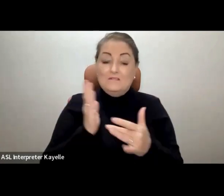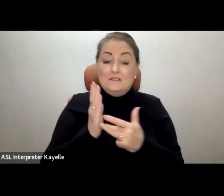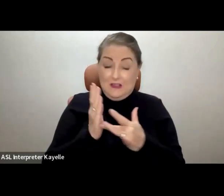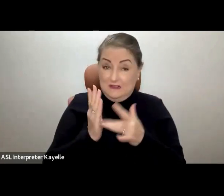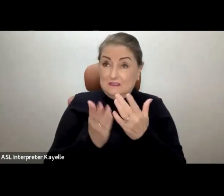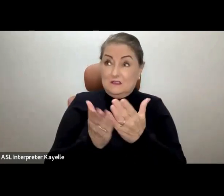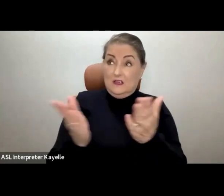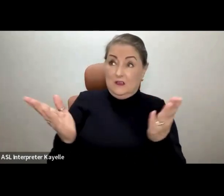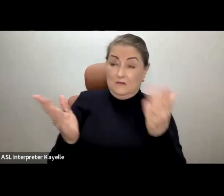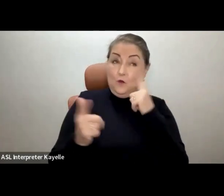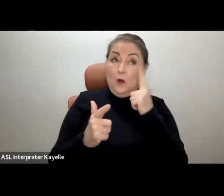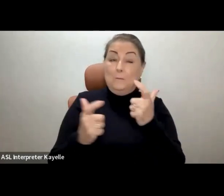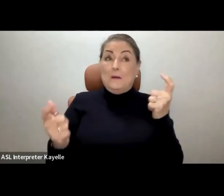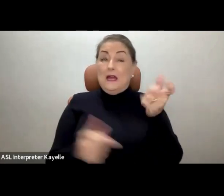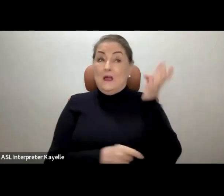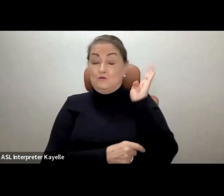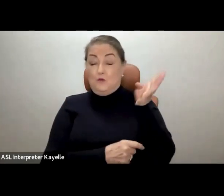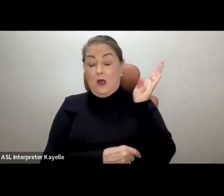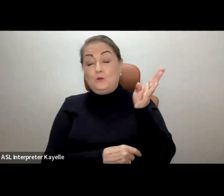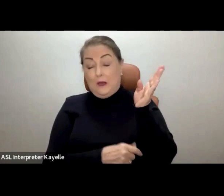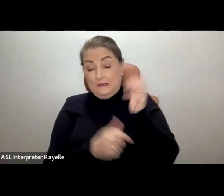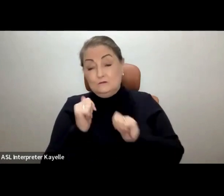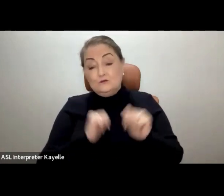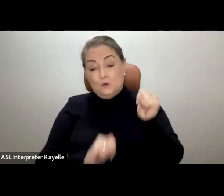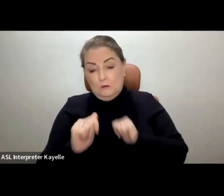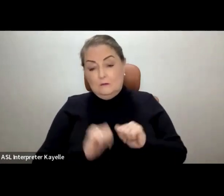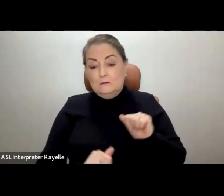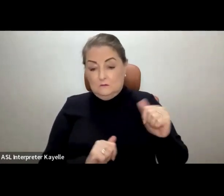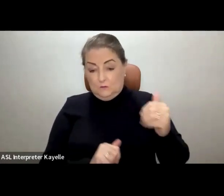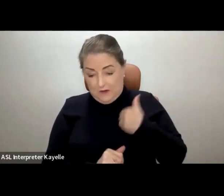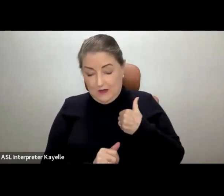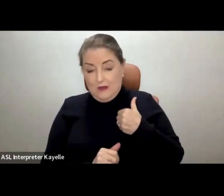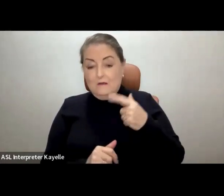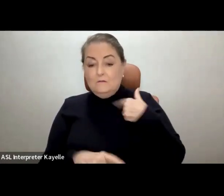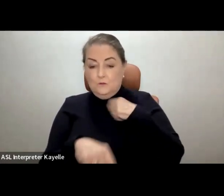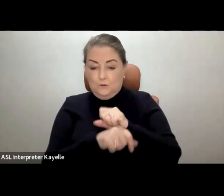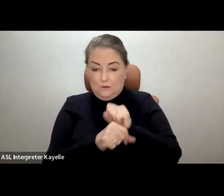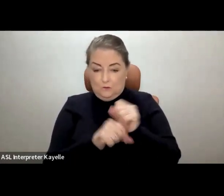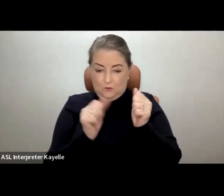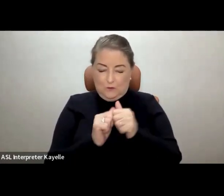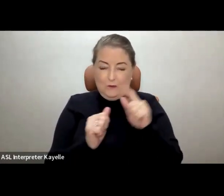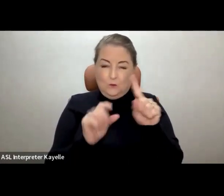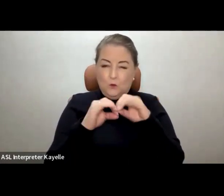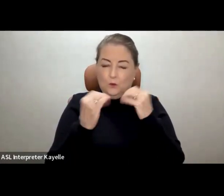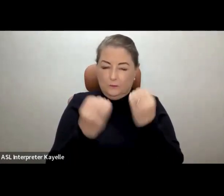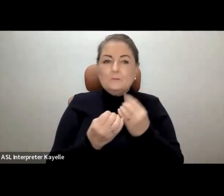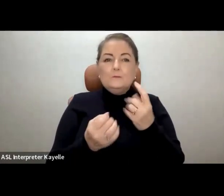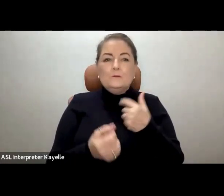big Broadway shows that are definitely available. We work with an organization we're having this year during our